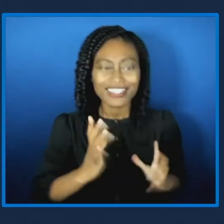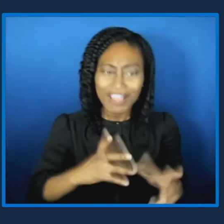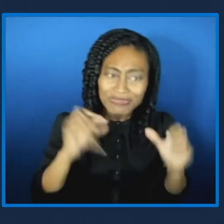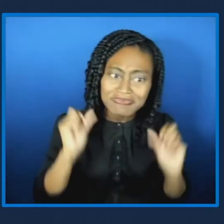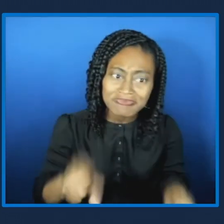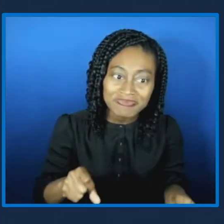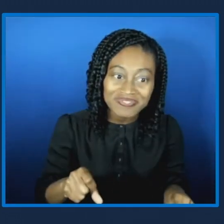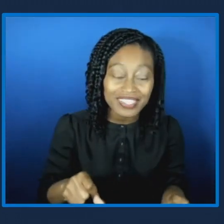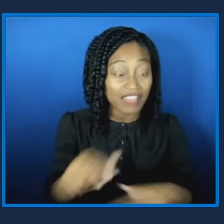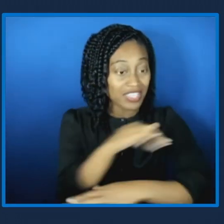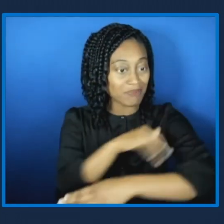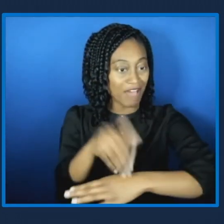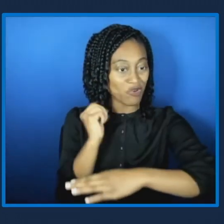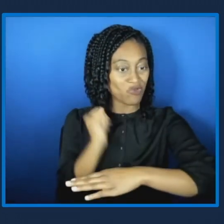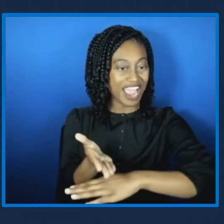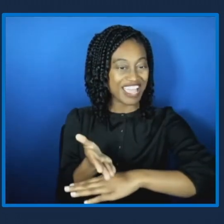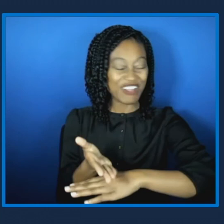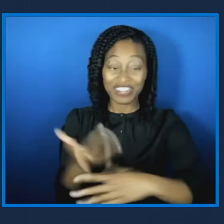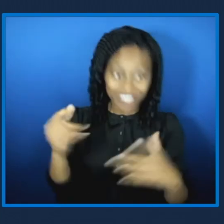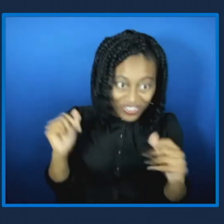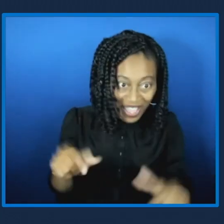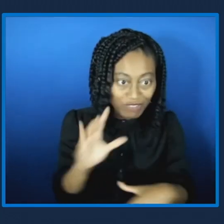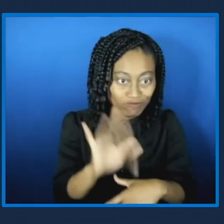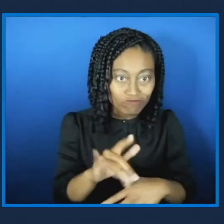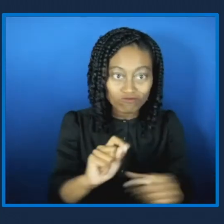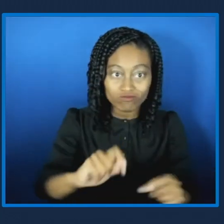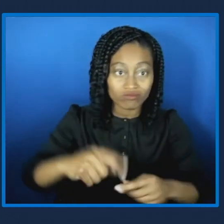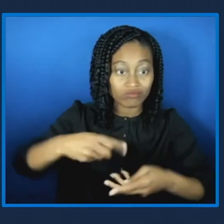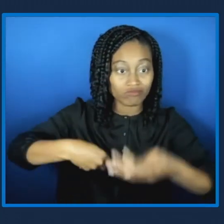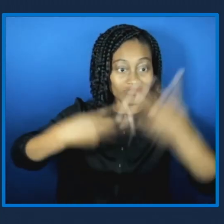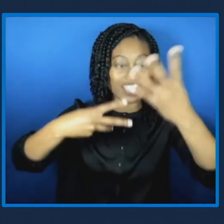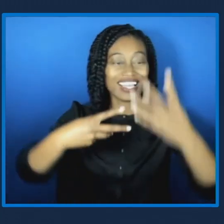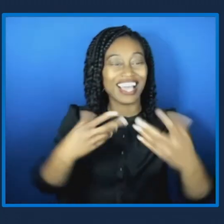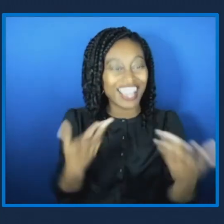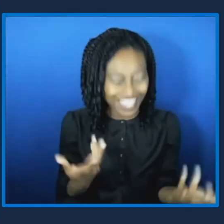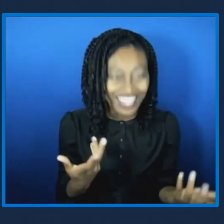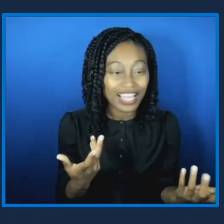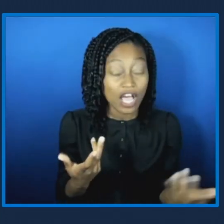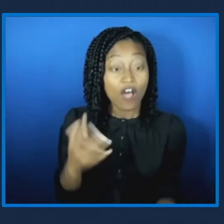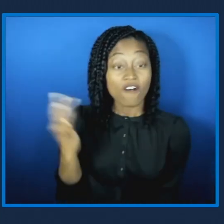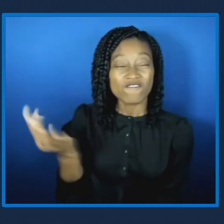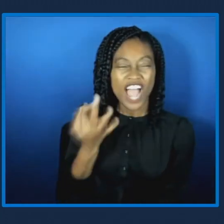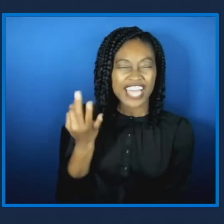So right here where you're at as a Friday. So we should have lots of content up on Friday.